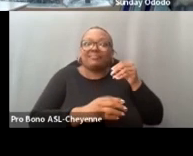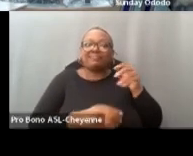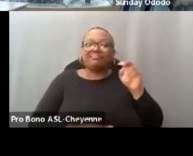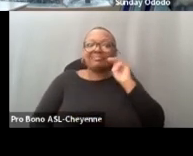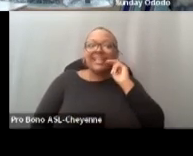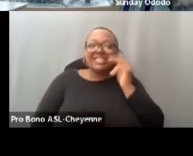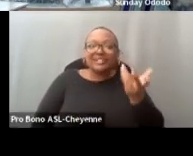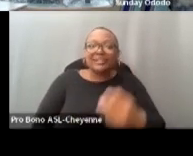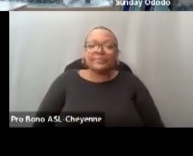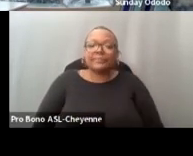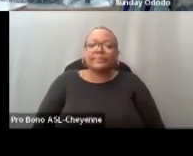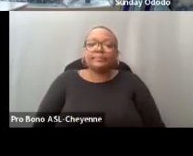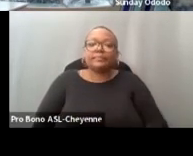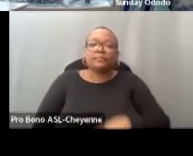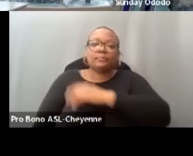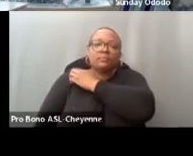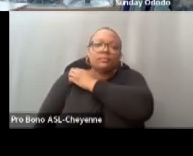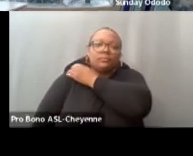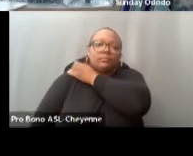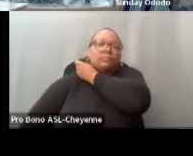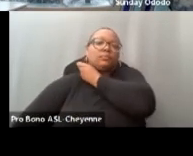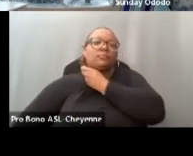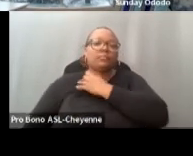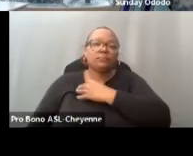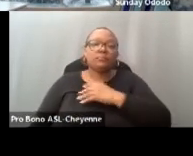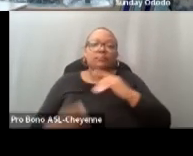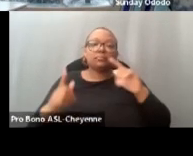I'm gonna give the floor to Ogunnubi,